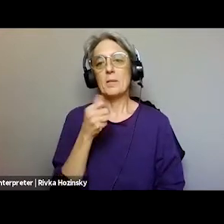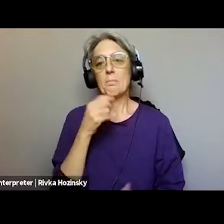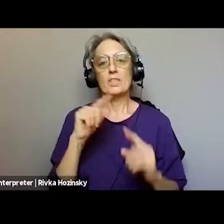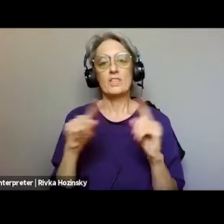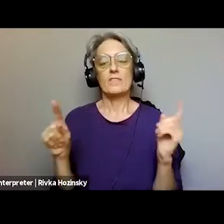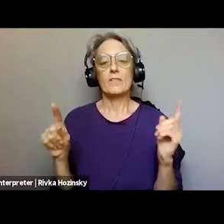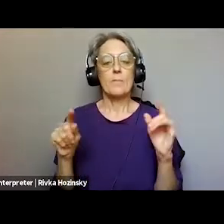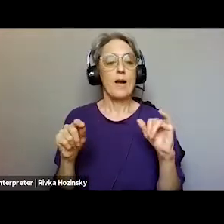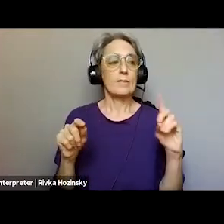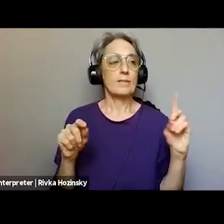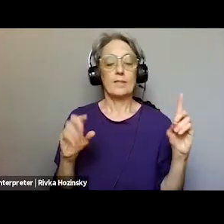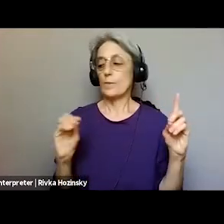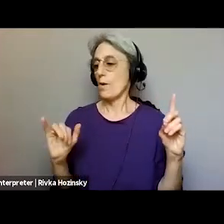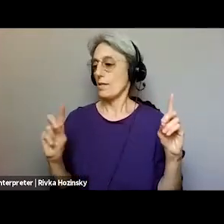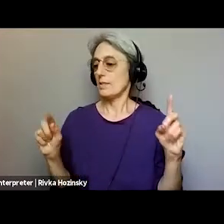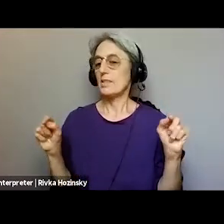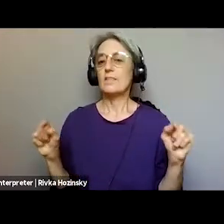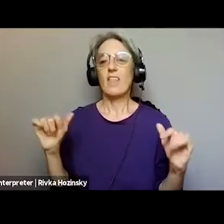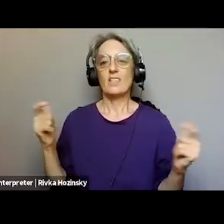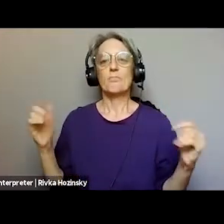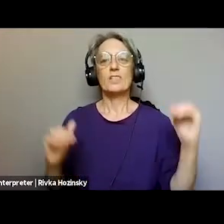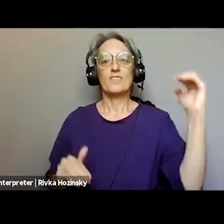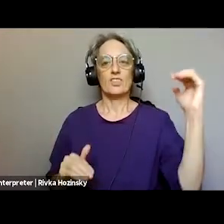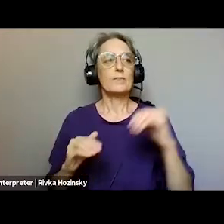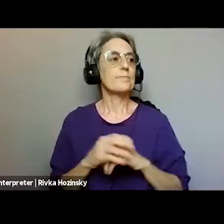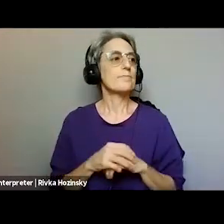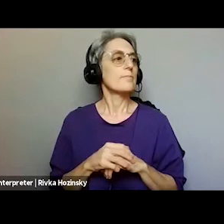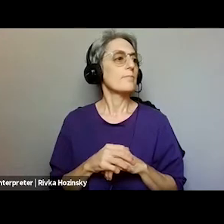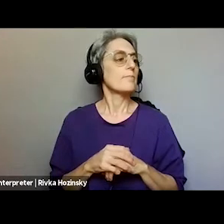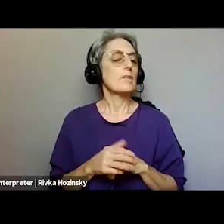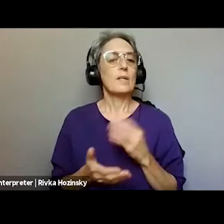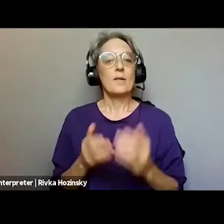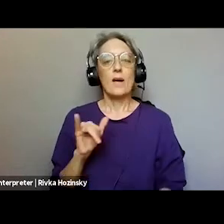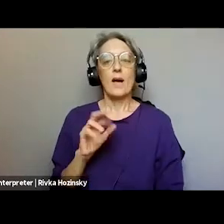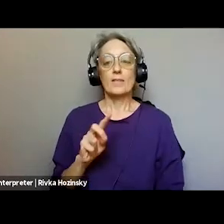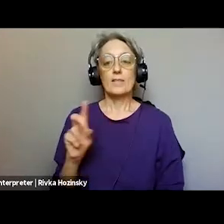group to the no IDD group. So there we can say maybe the IDD is driving the disparity.